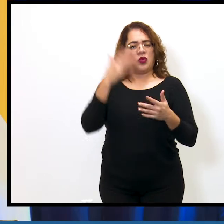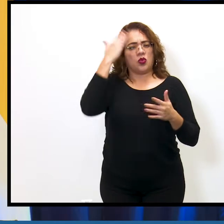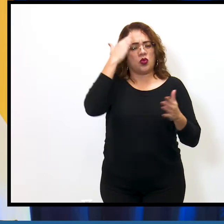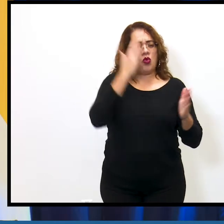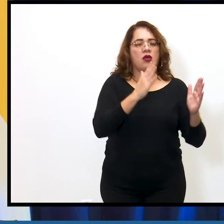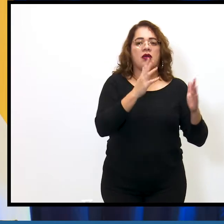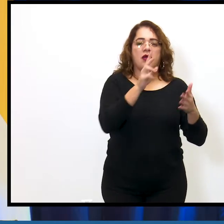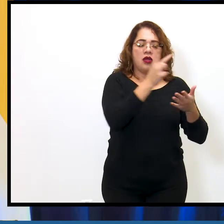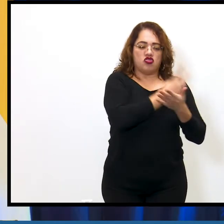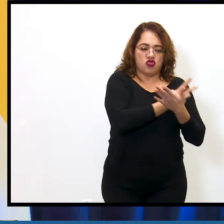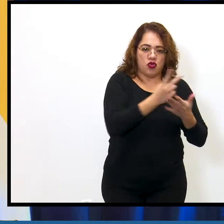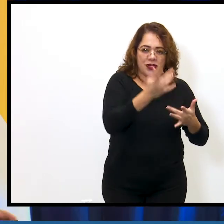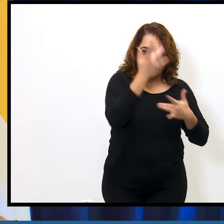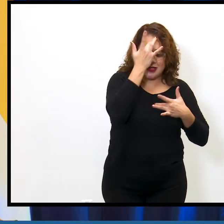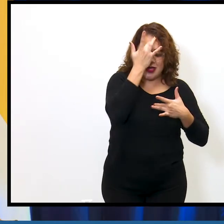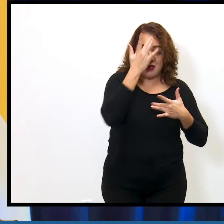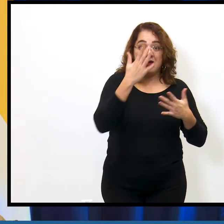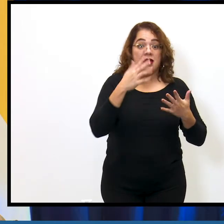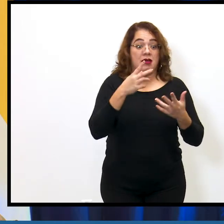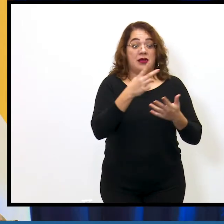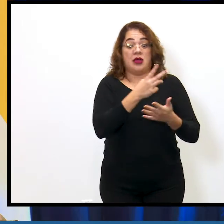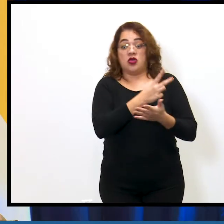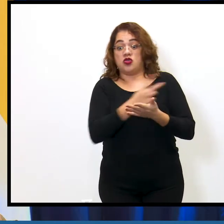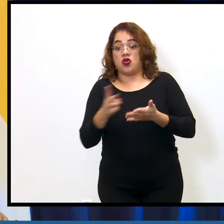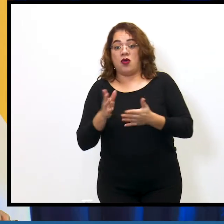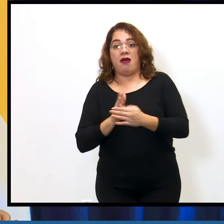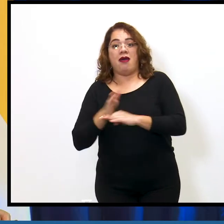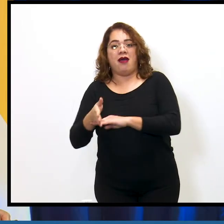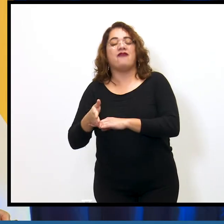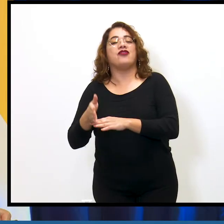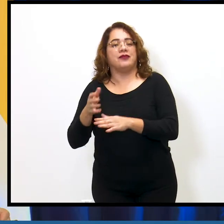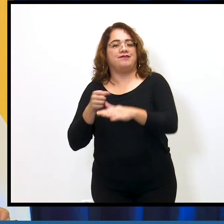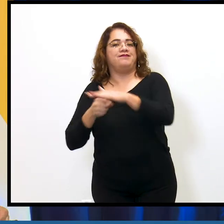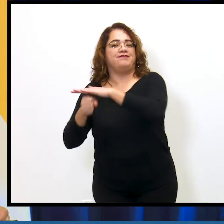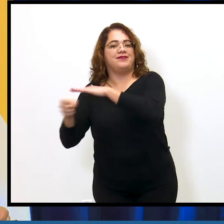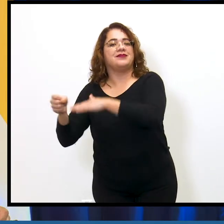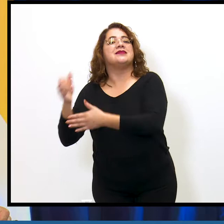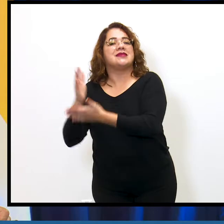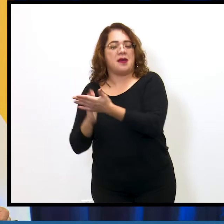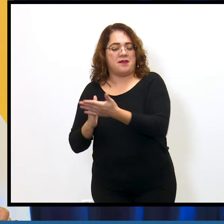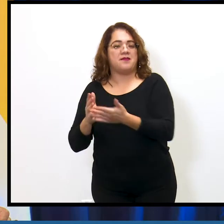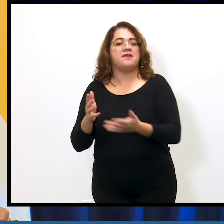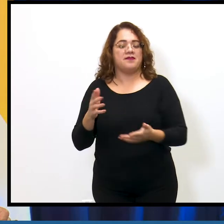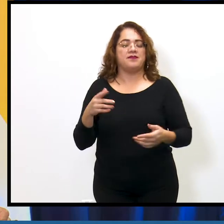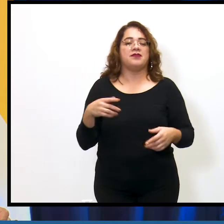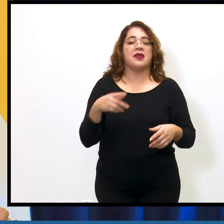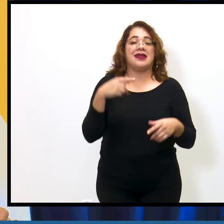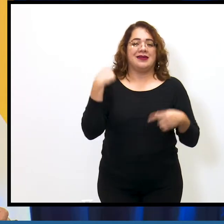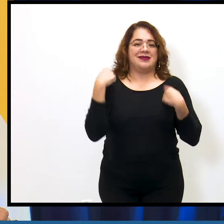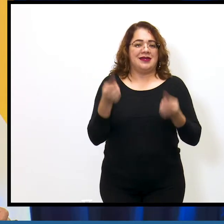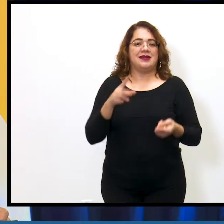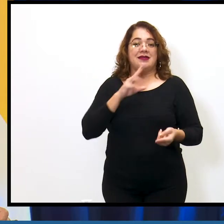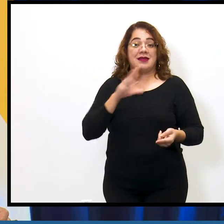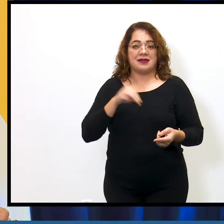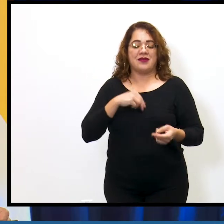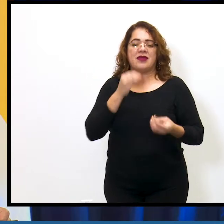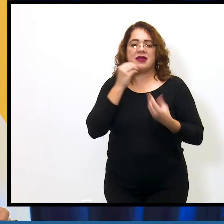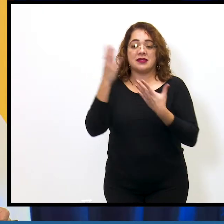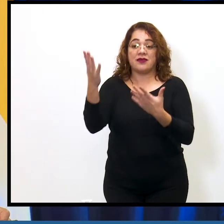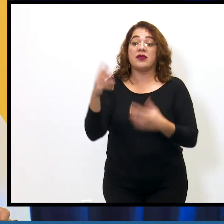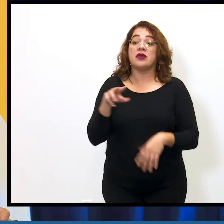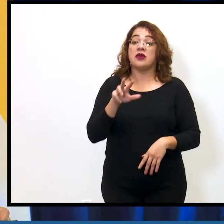in just a minute. Now we've lost a total of 341 residents to COVID-19 in Long Beach and